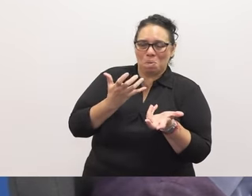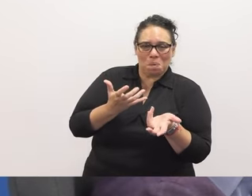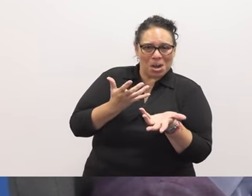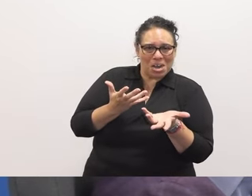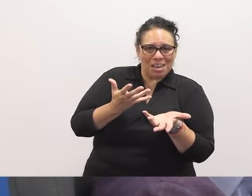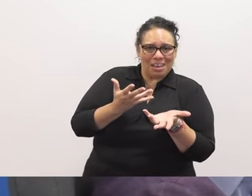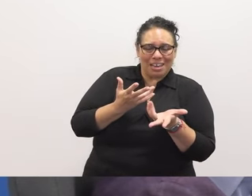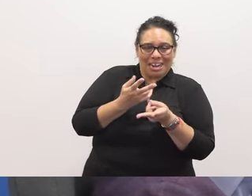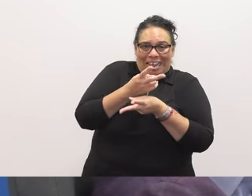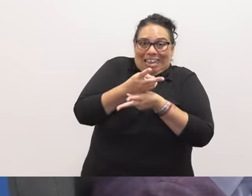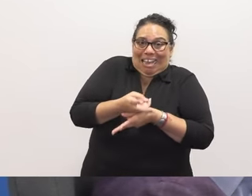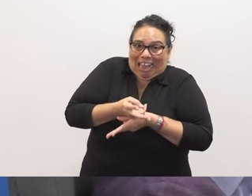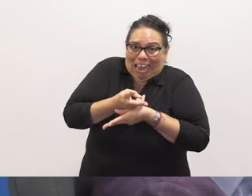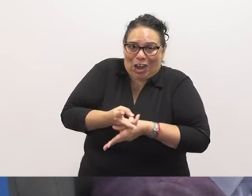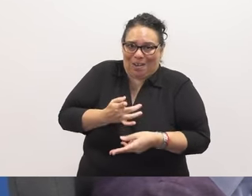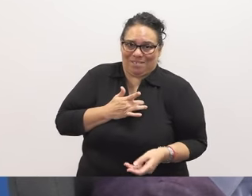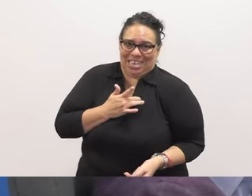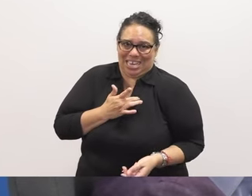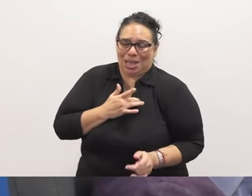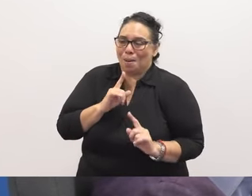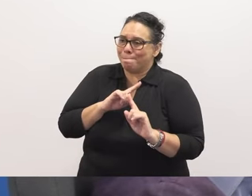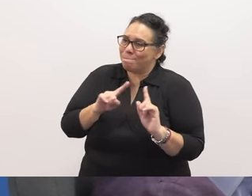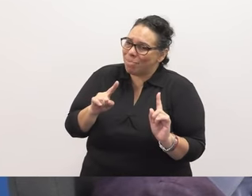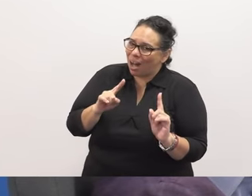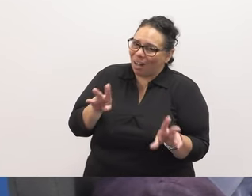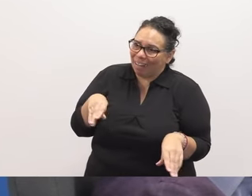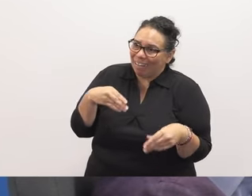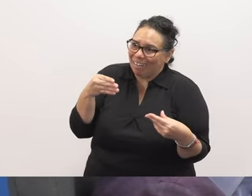but we also wanna have high expectations for our students.